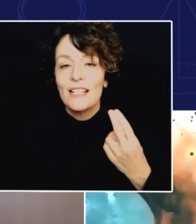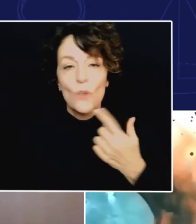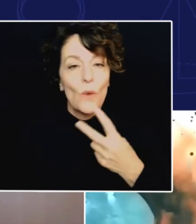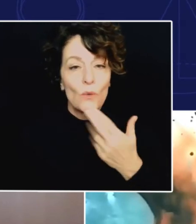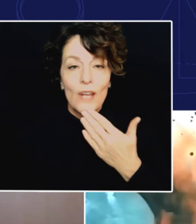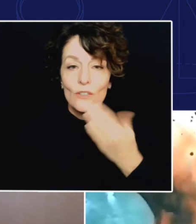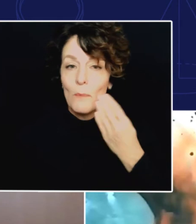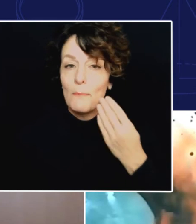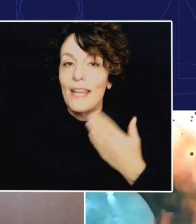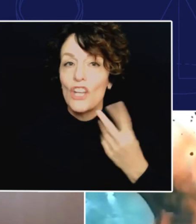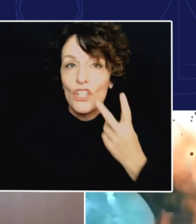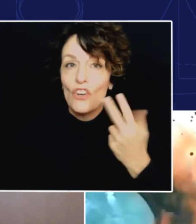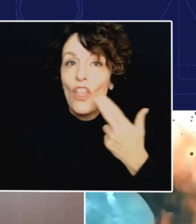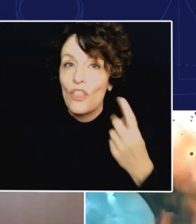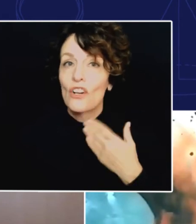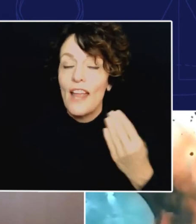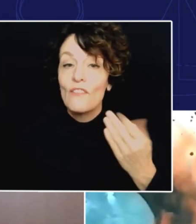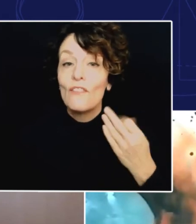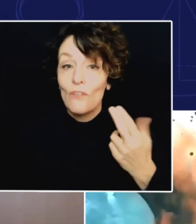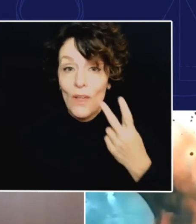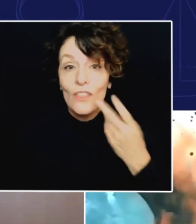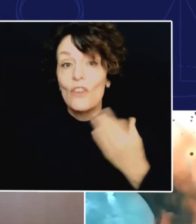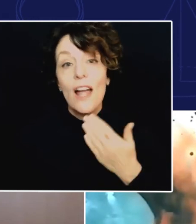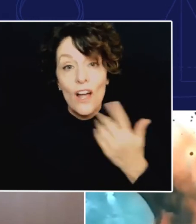When you get to be in your third and fourth year--